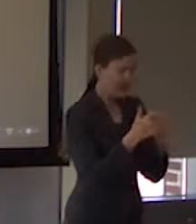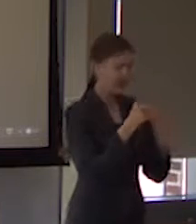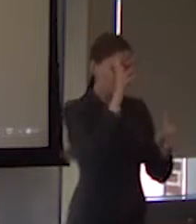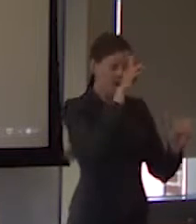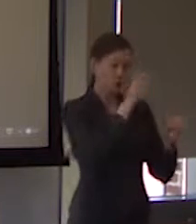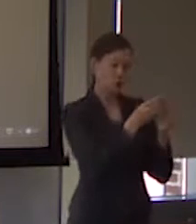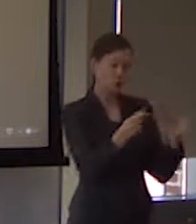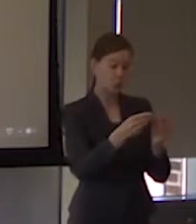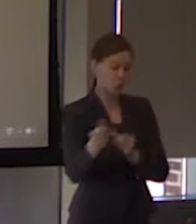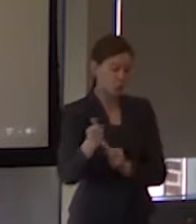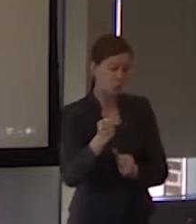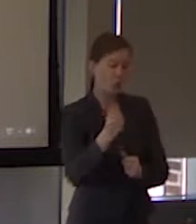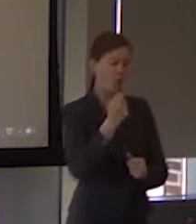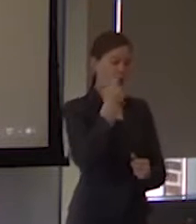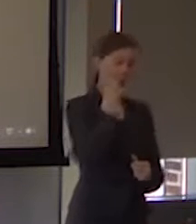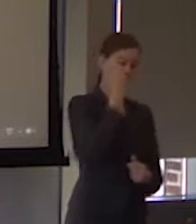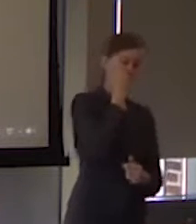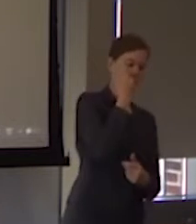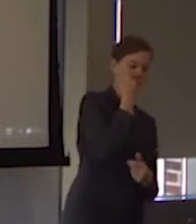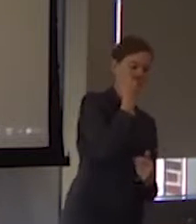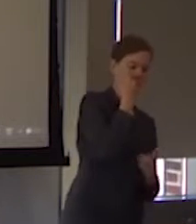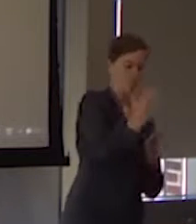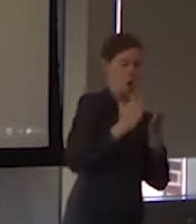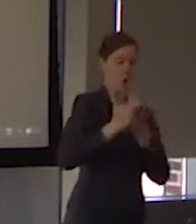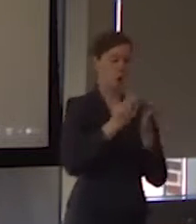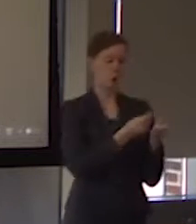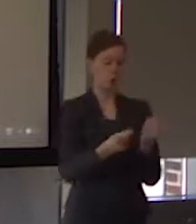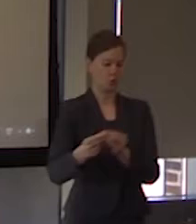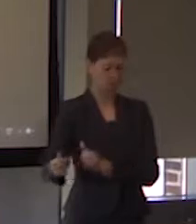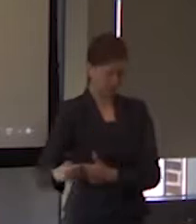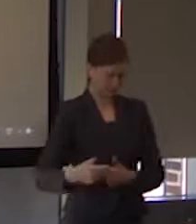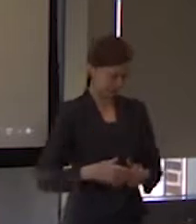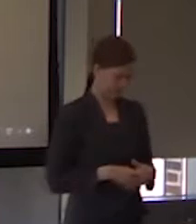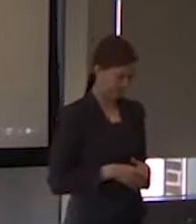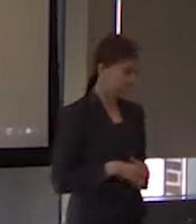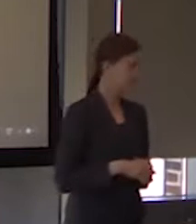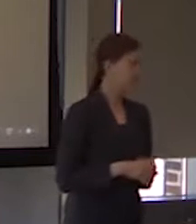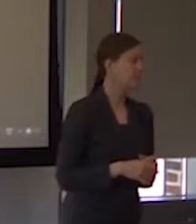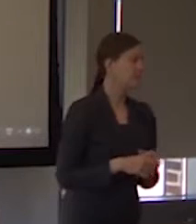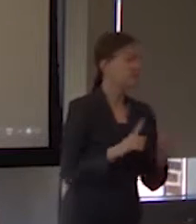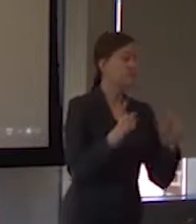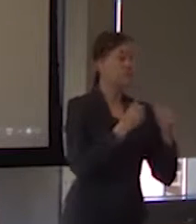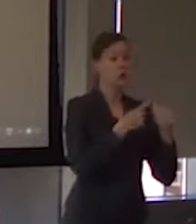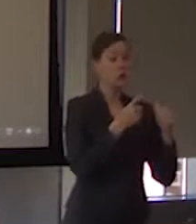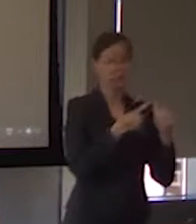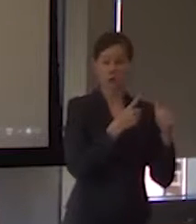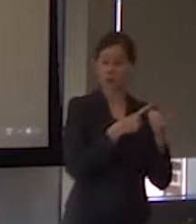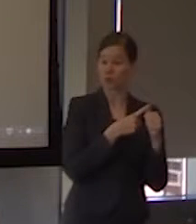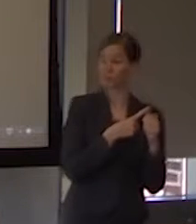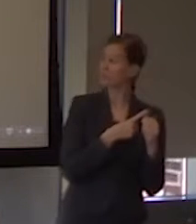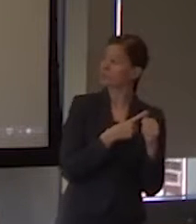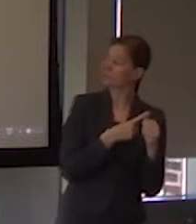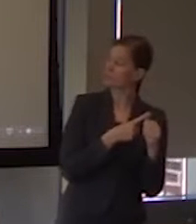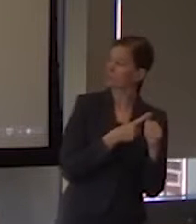So, we saw it as a two factored solution where, um, you would first, uh, optimize